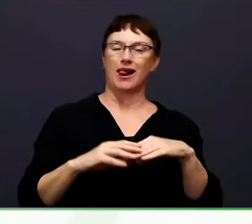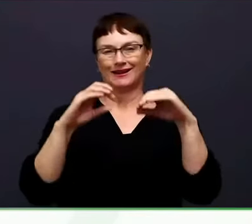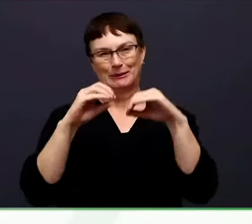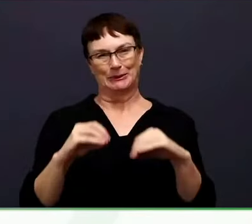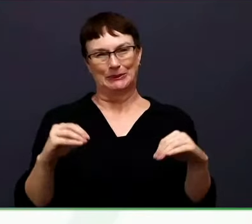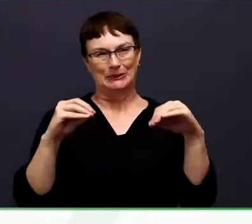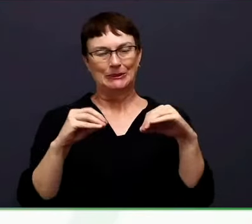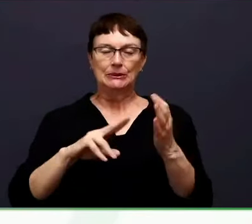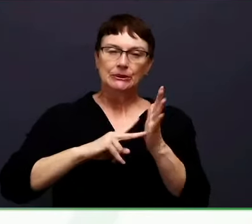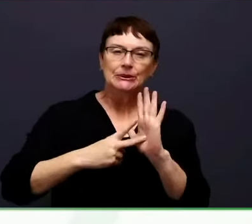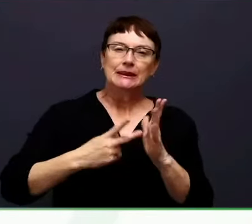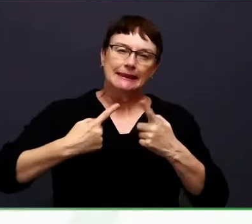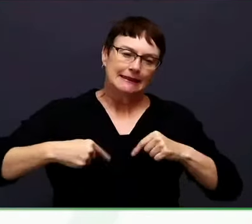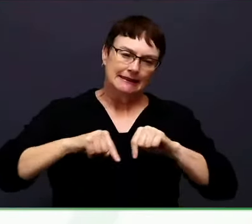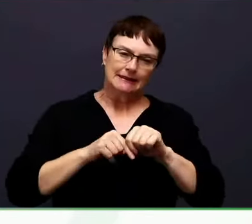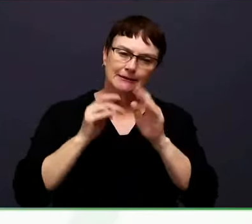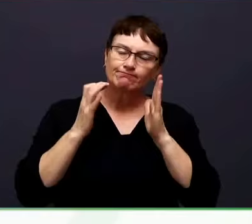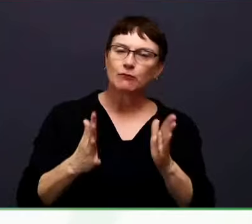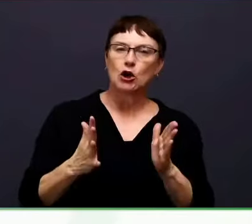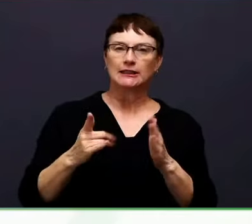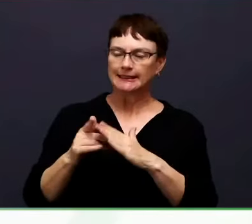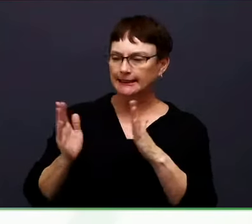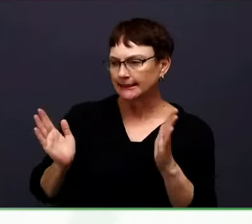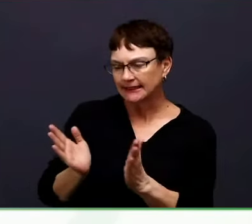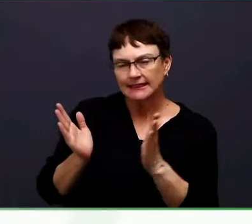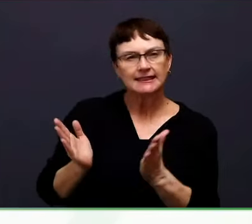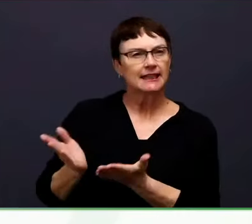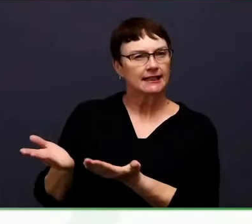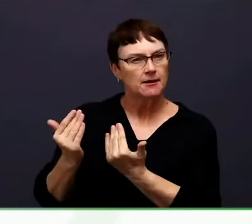speak for themselves them to make their own voices heard.